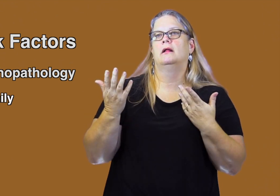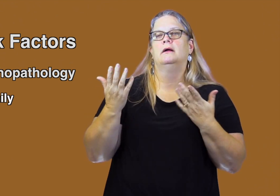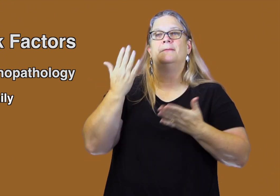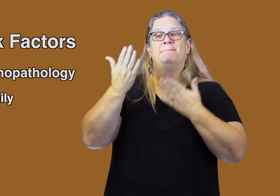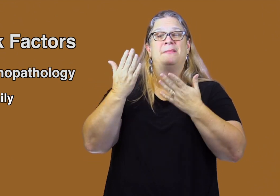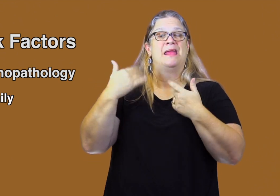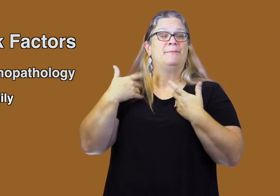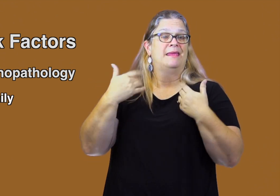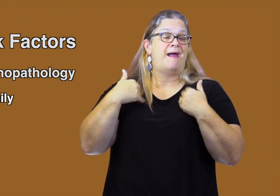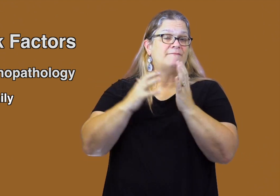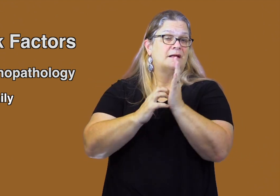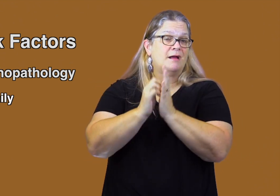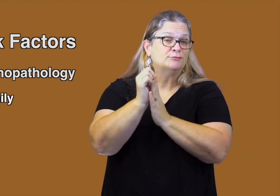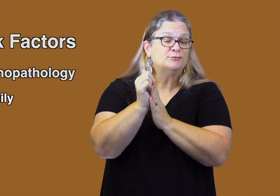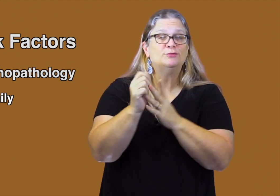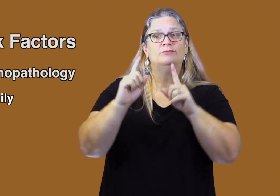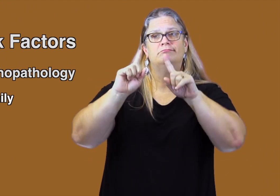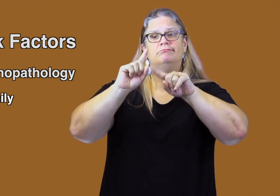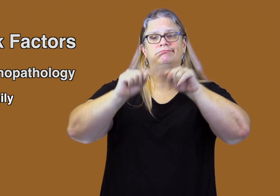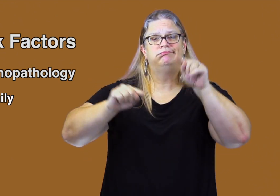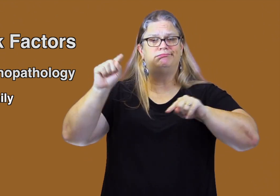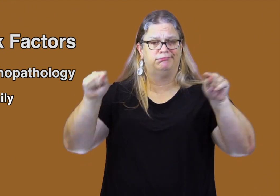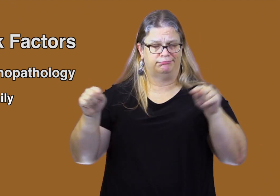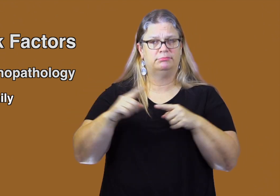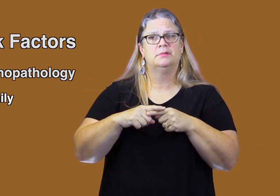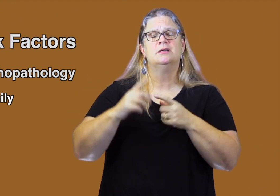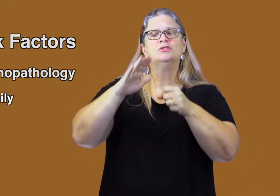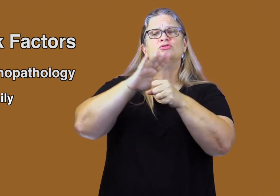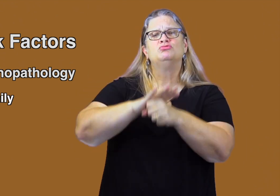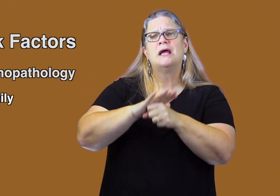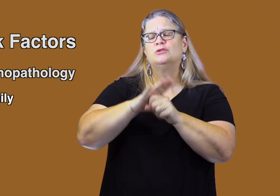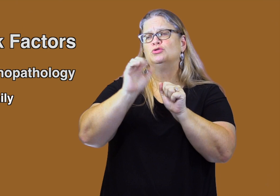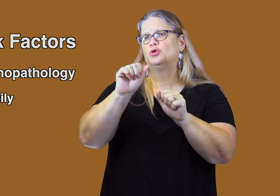a history of alcohol use, perhaps cancer.